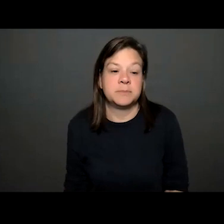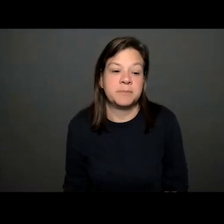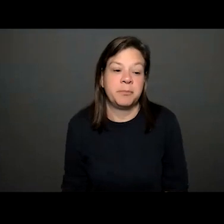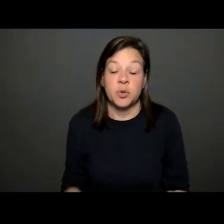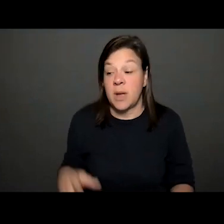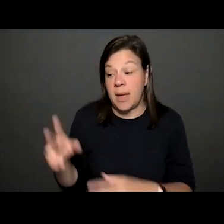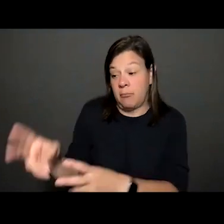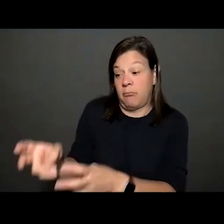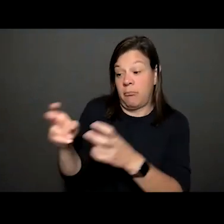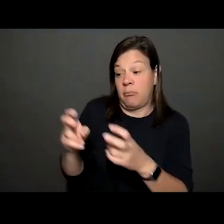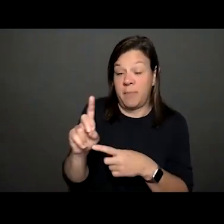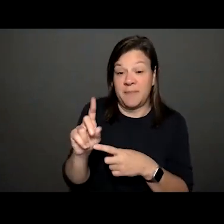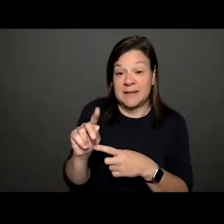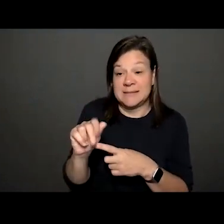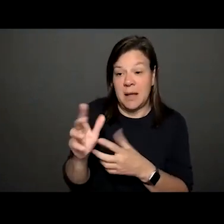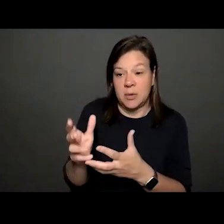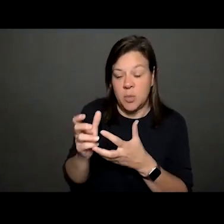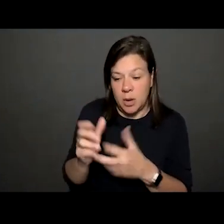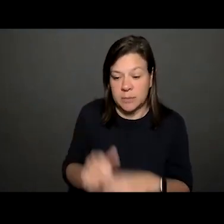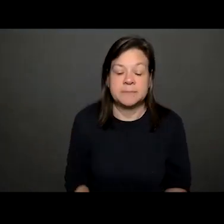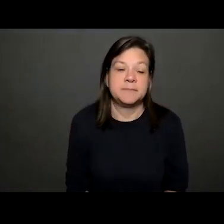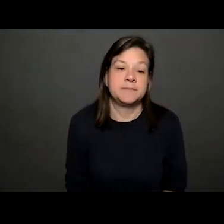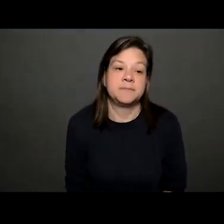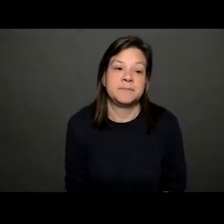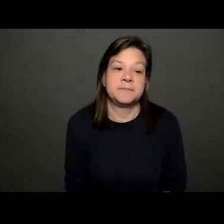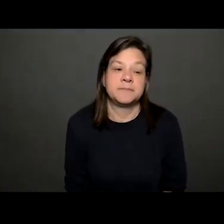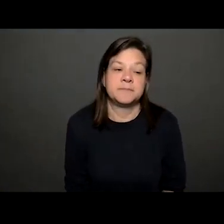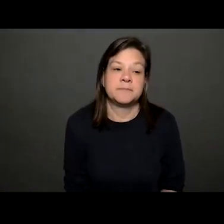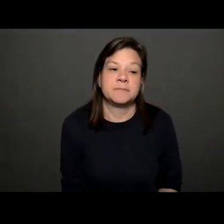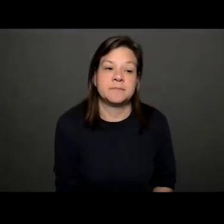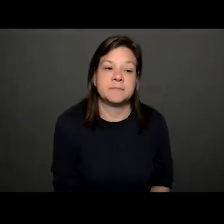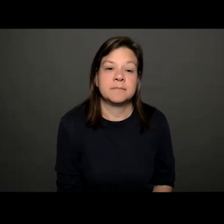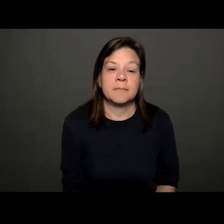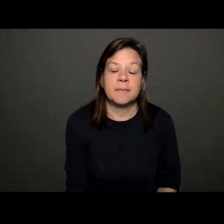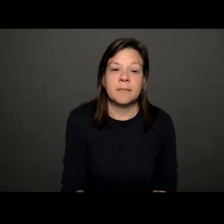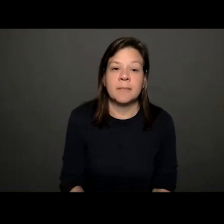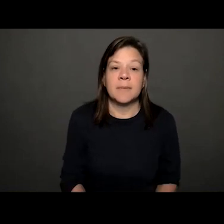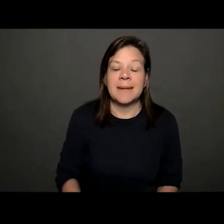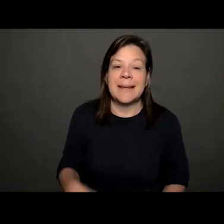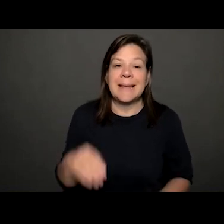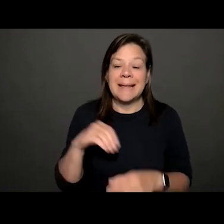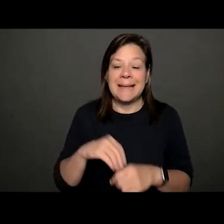YOU CAN ALSO IN POSTMAN IF YOU CLICK ON THE CODE FEATURE HERE.